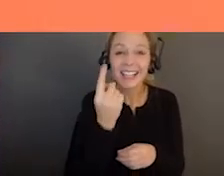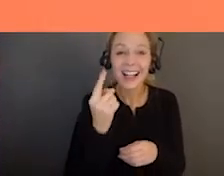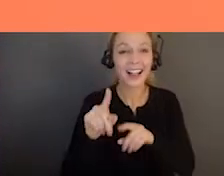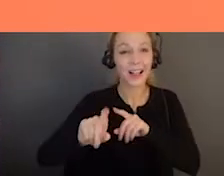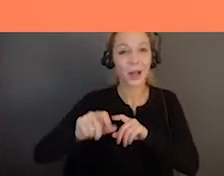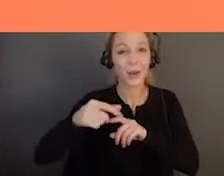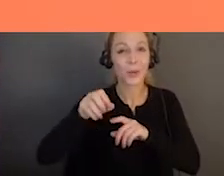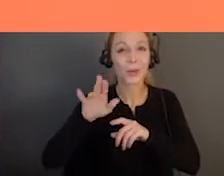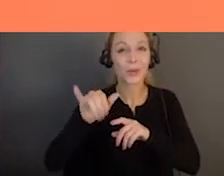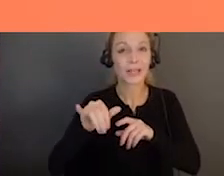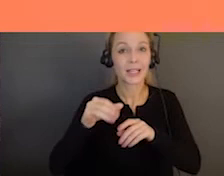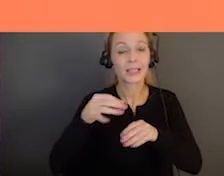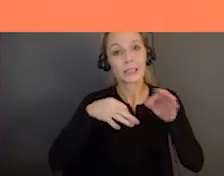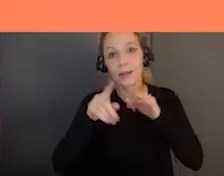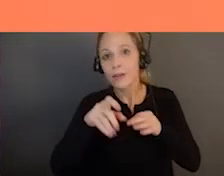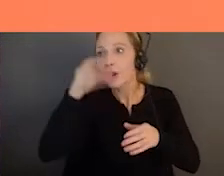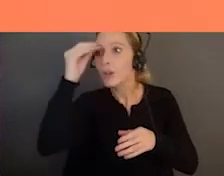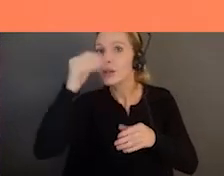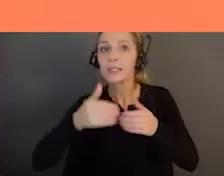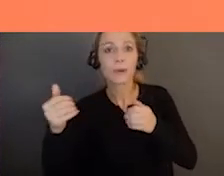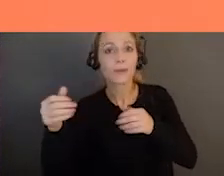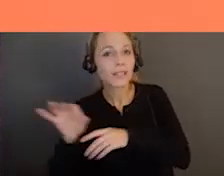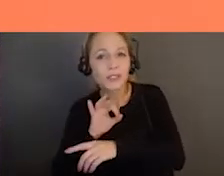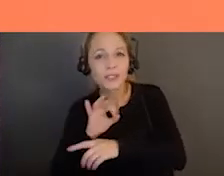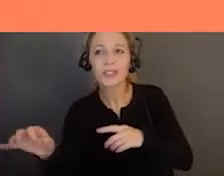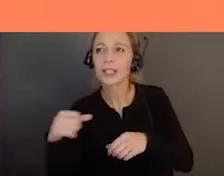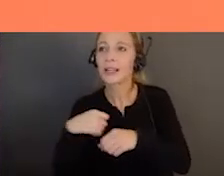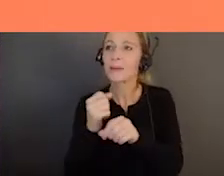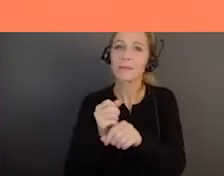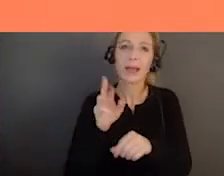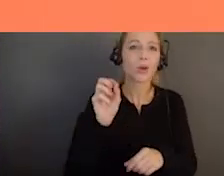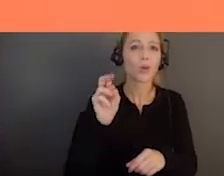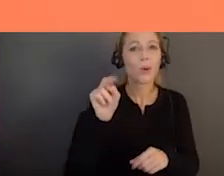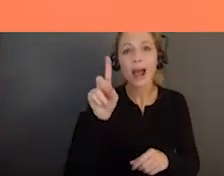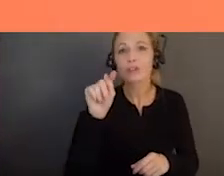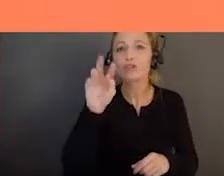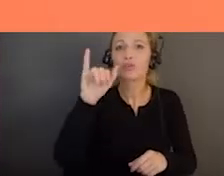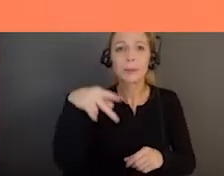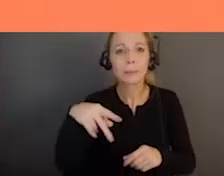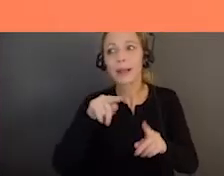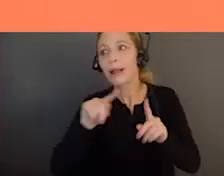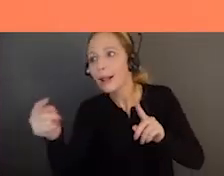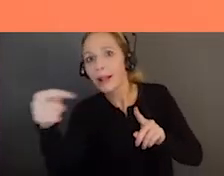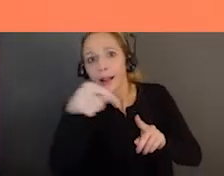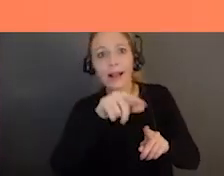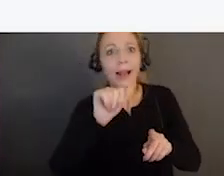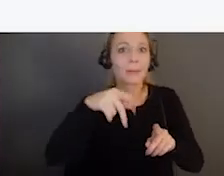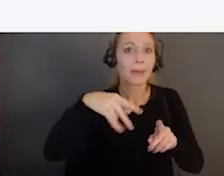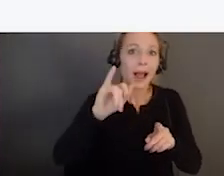SINGLE QUERY RATHER THAN NEEDING TO LEARN SEPARATE FUNCTIONS AND MAKE ROUND-TRIP API CALLS TO GET ASSOCIATED DATA.